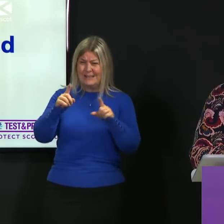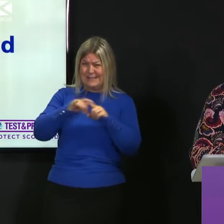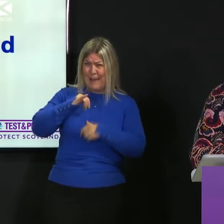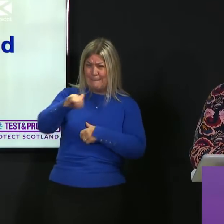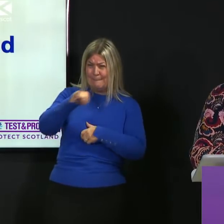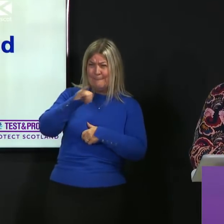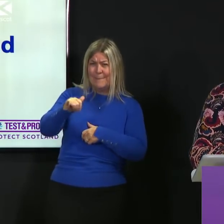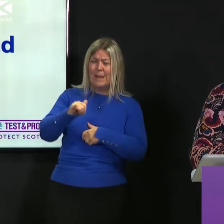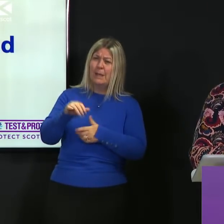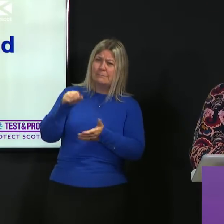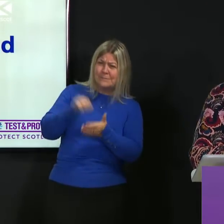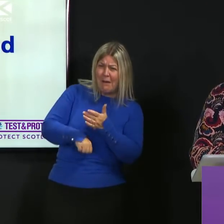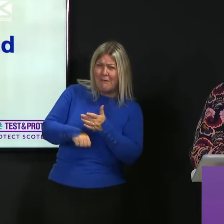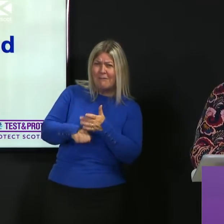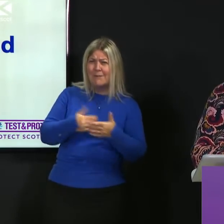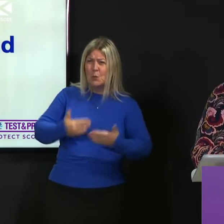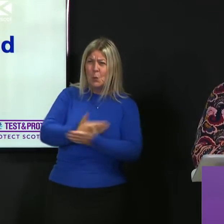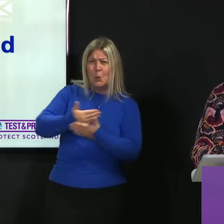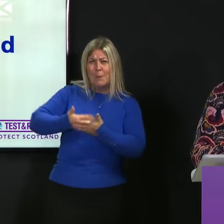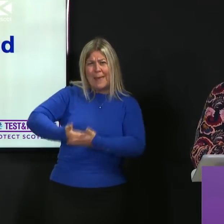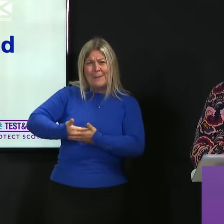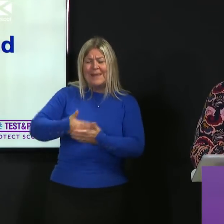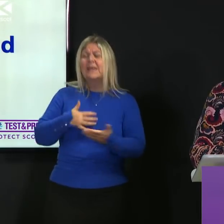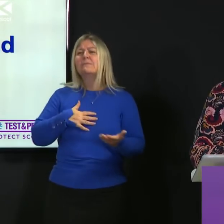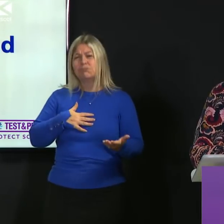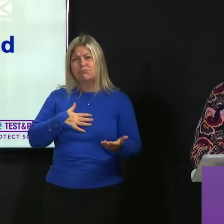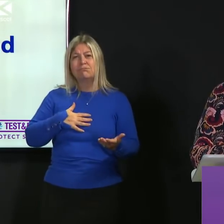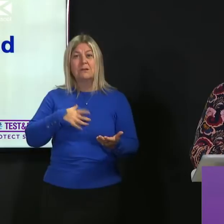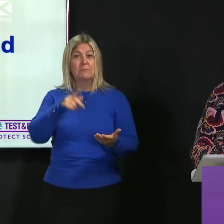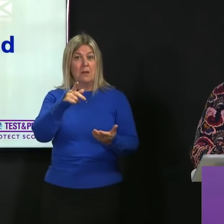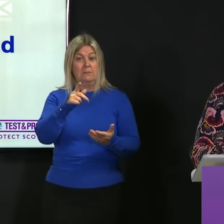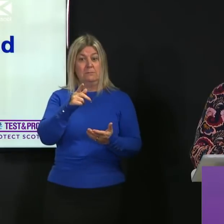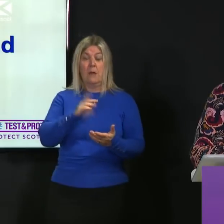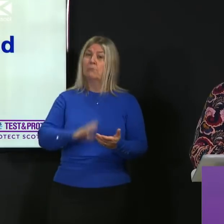how absolutely important they are. I am confident the groups that are being run are being run well